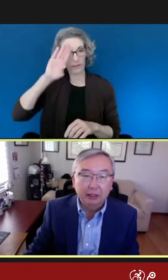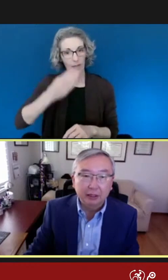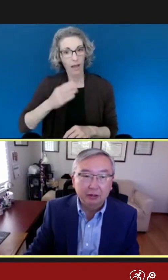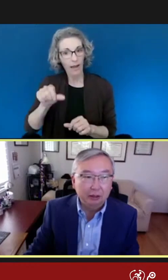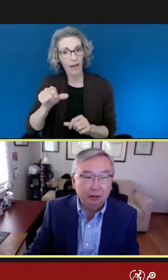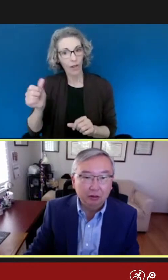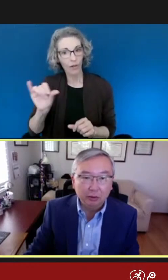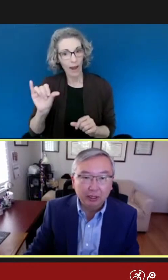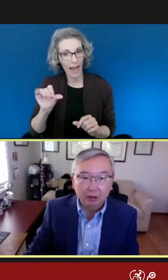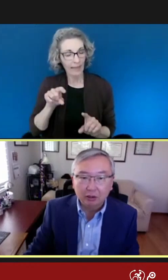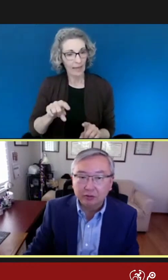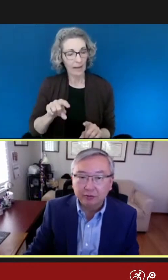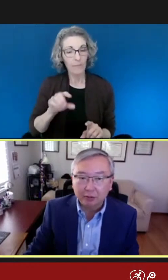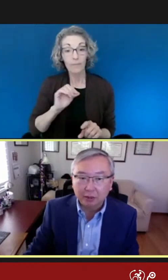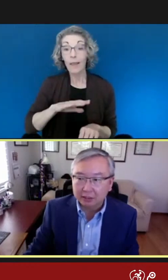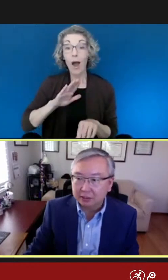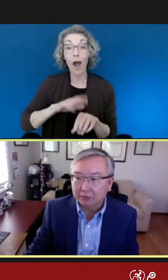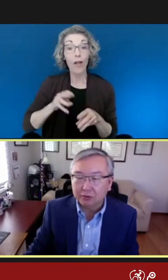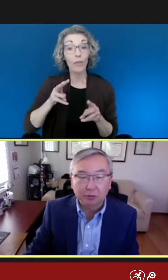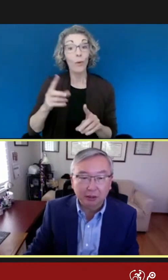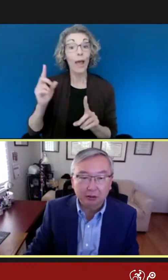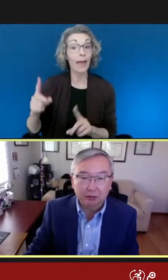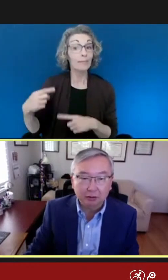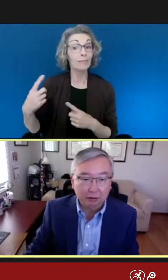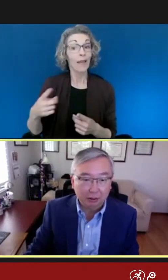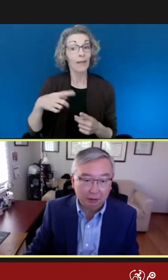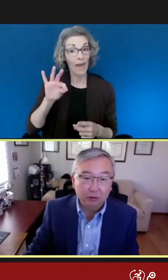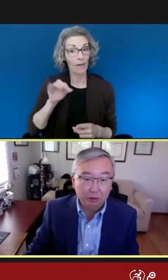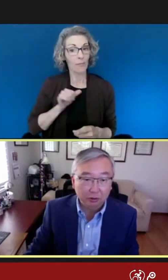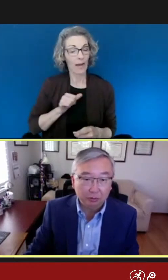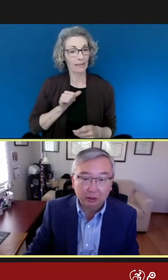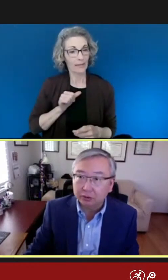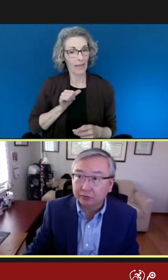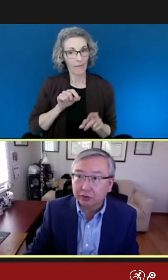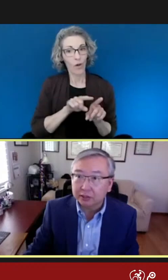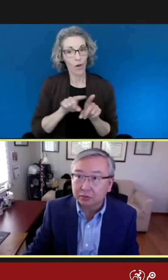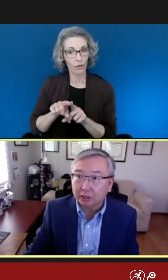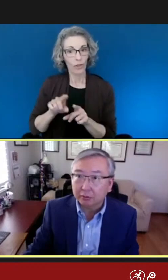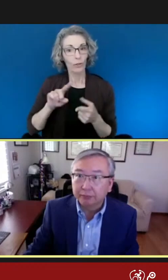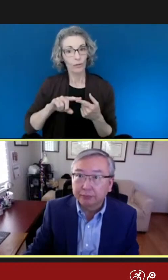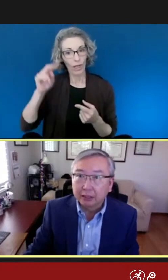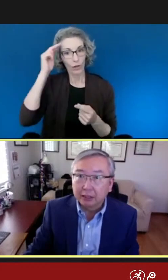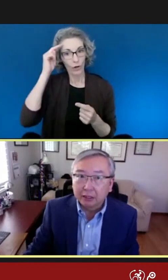And along the way, I also found myself to be on to be neurodiverse as well.